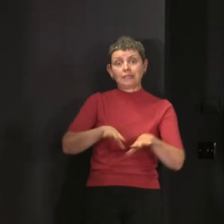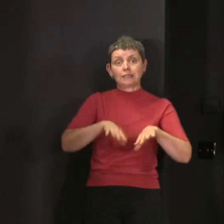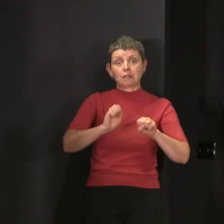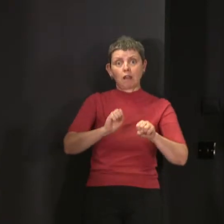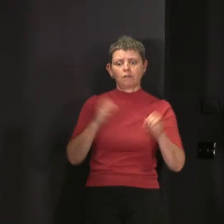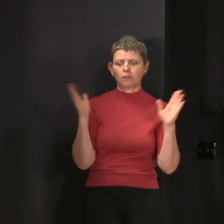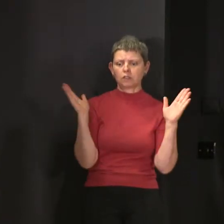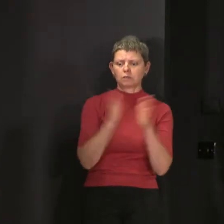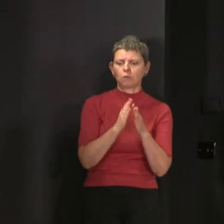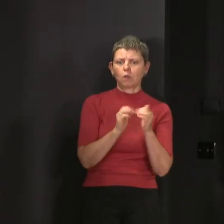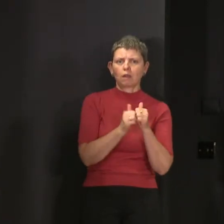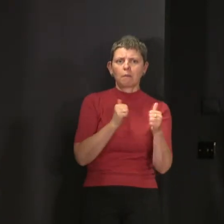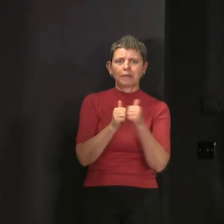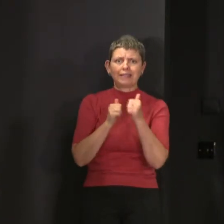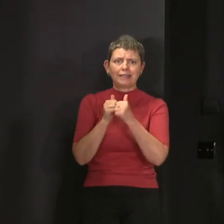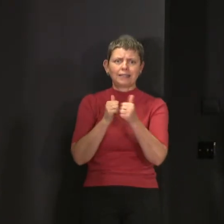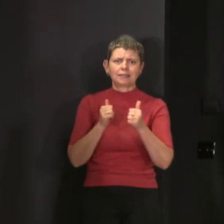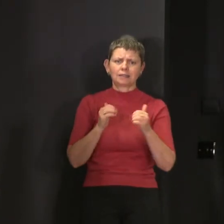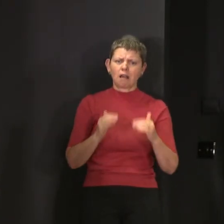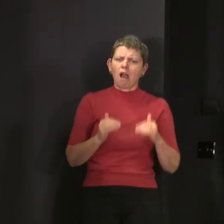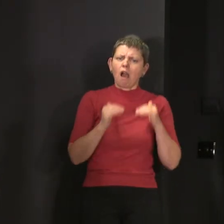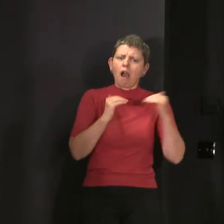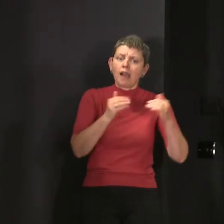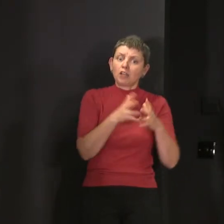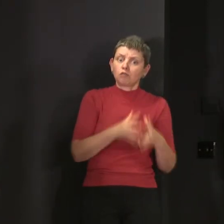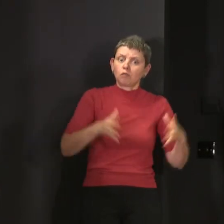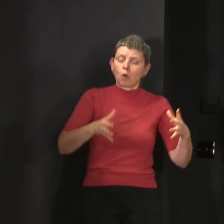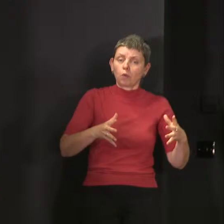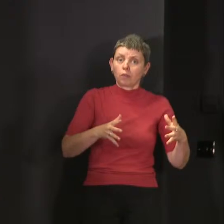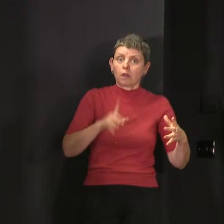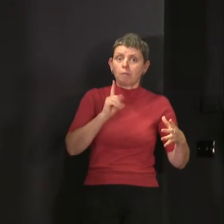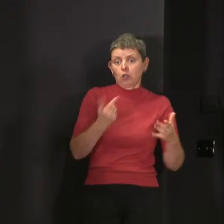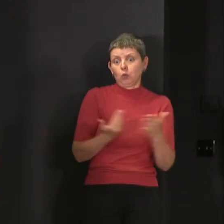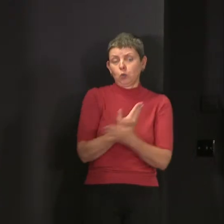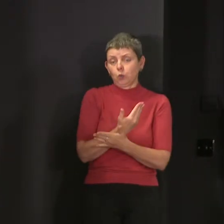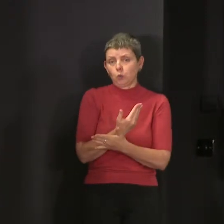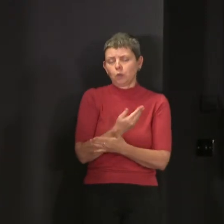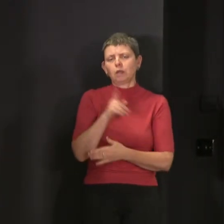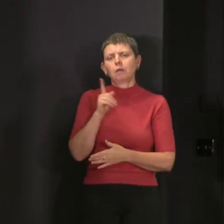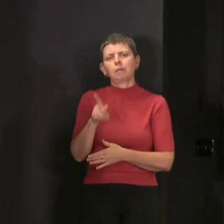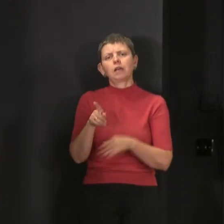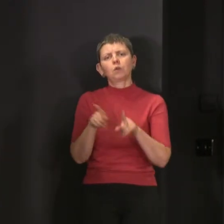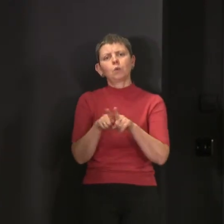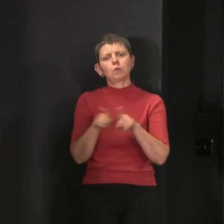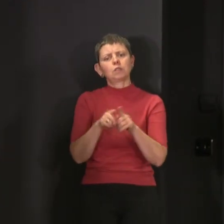that are high growth, emerging companies. And also some digital projects. So, we have